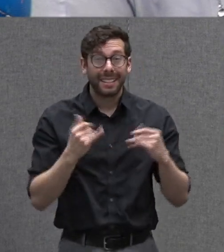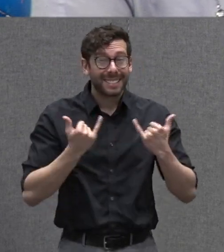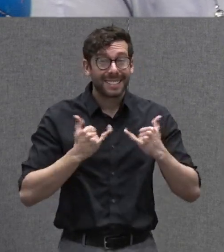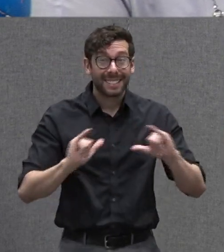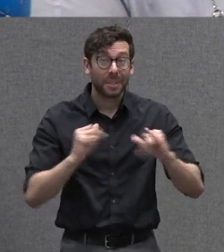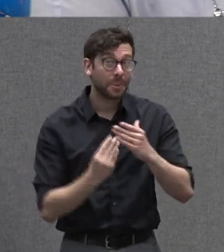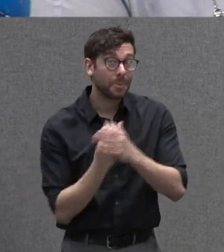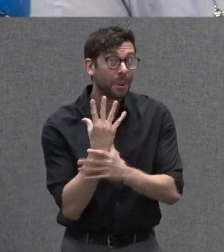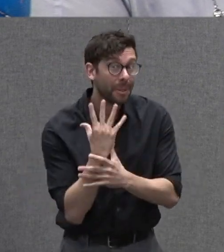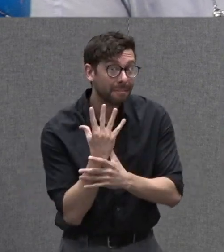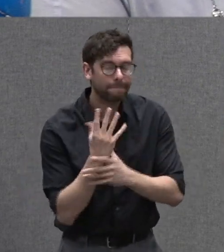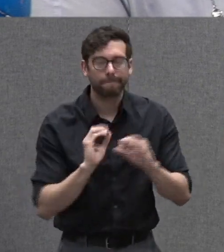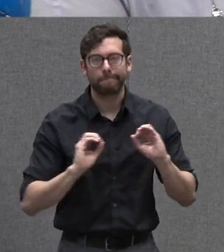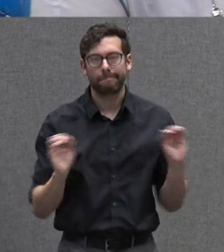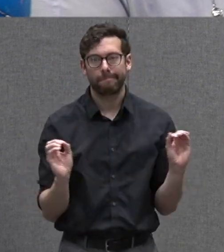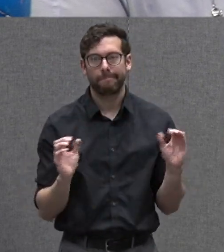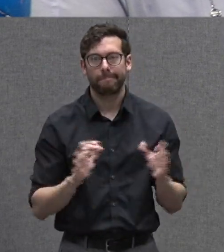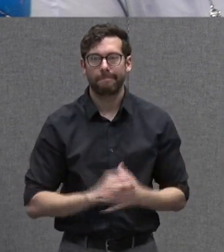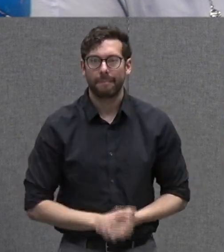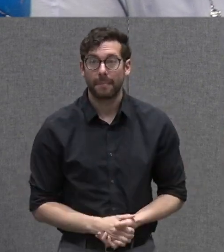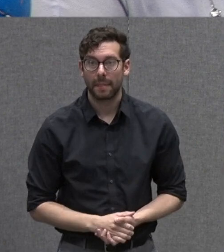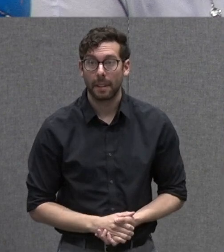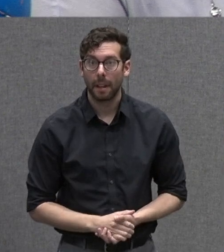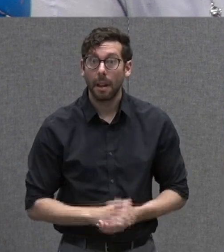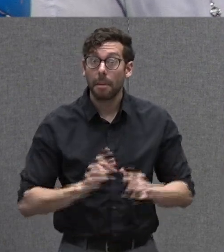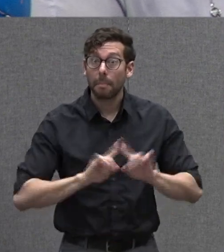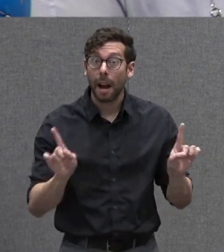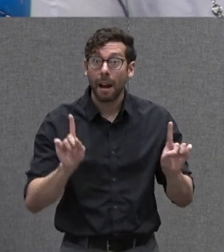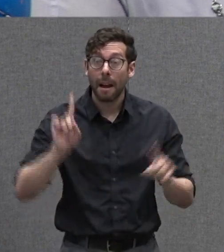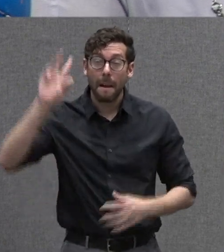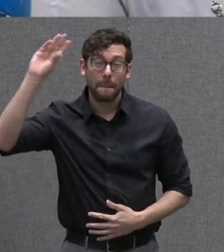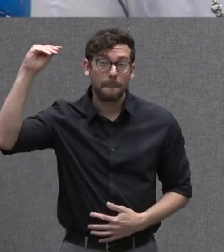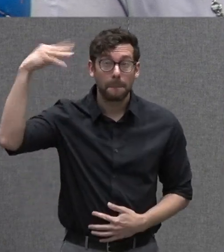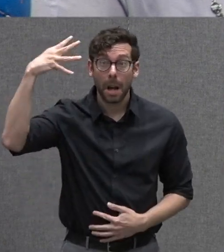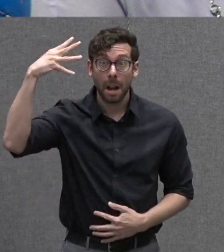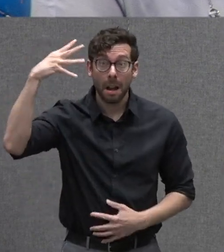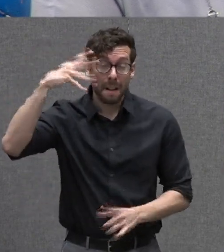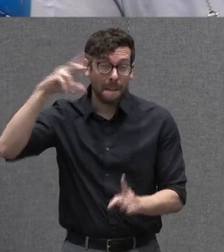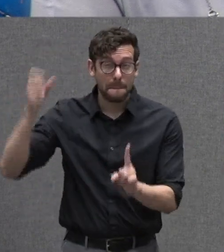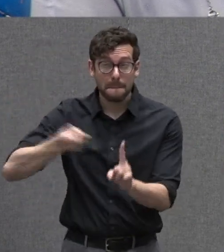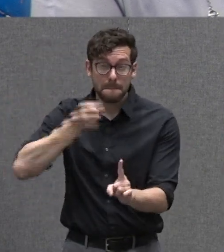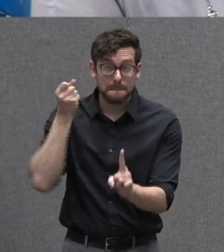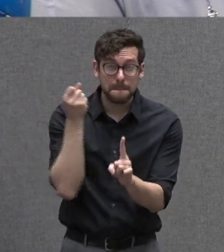And on the sunny day, it happens. Right after a rainy day.